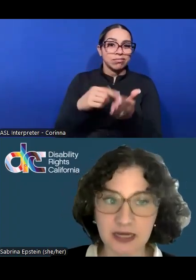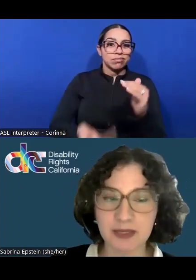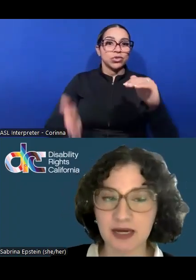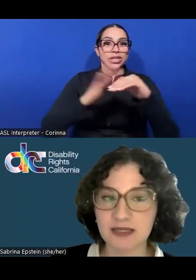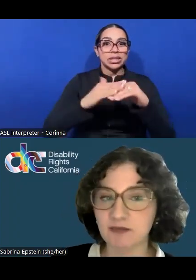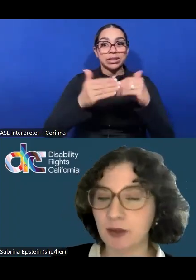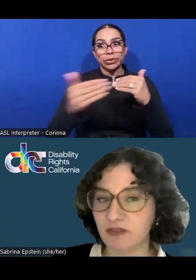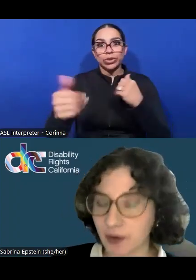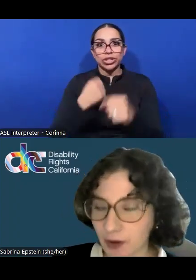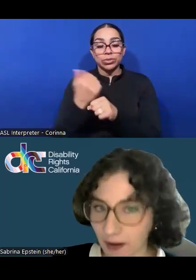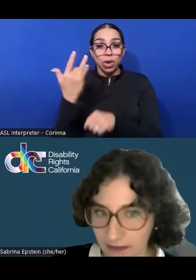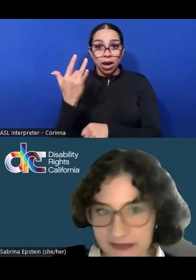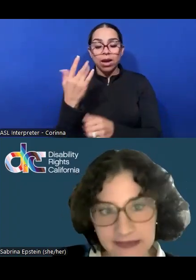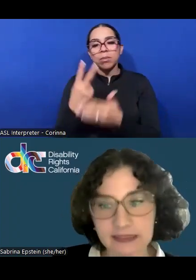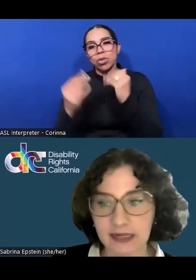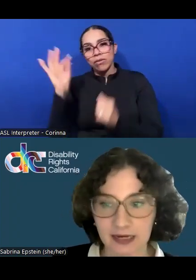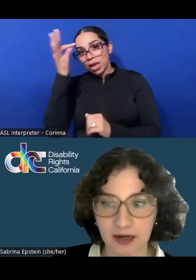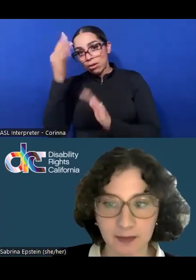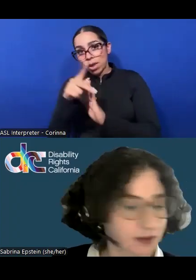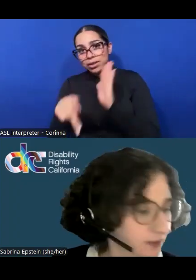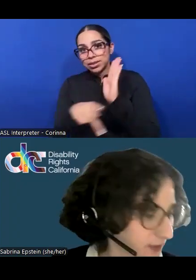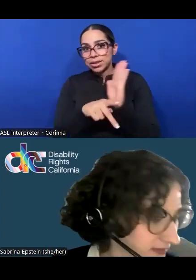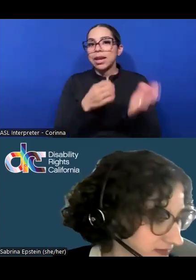because of both federal policies and economic risks.